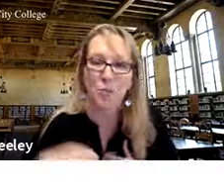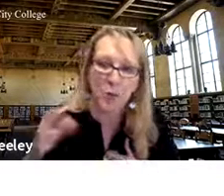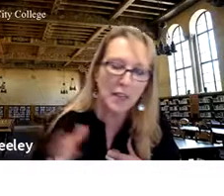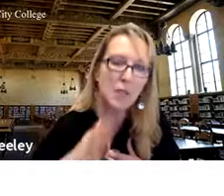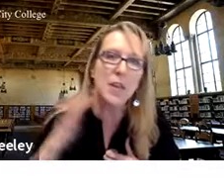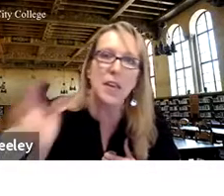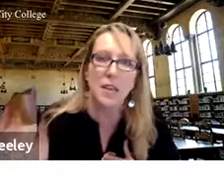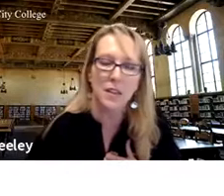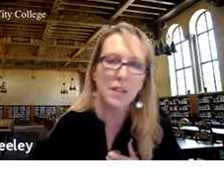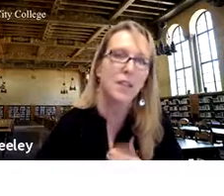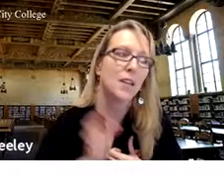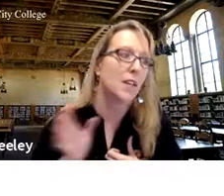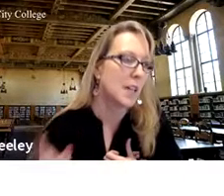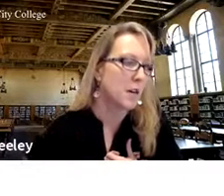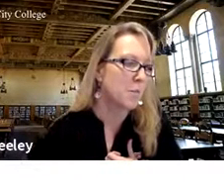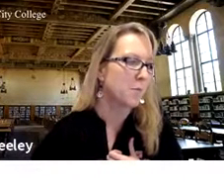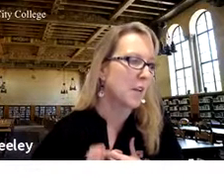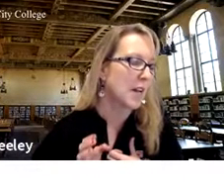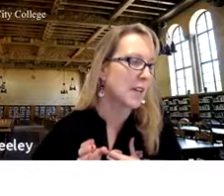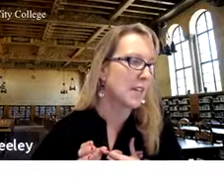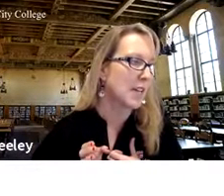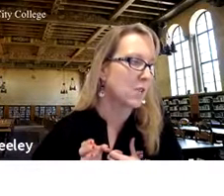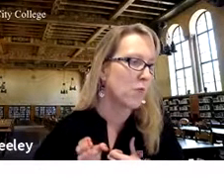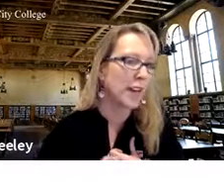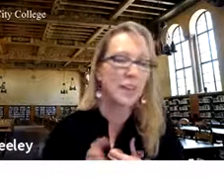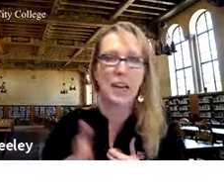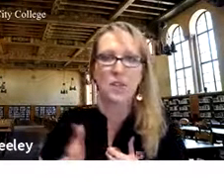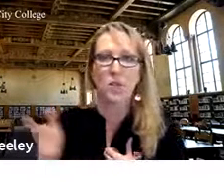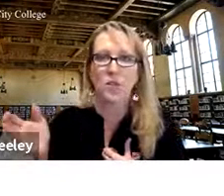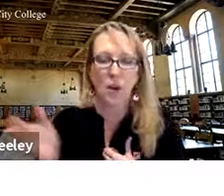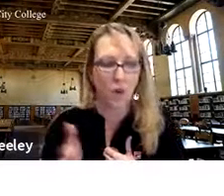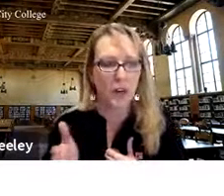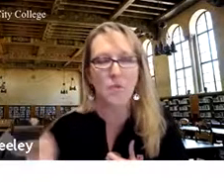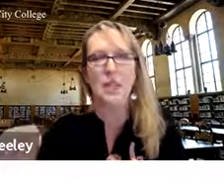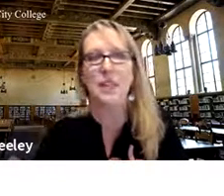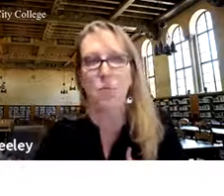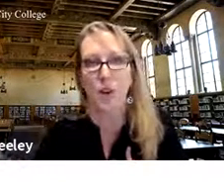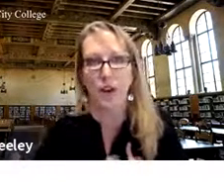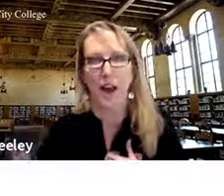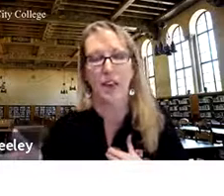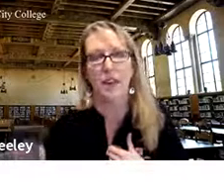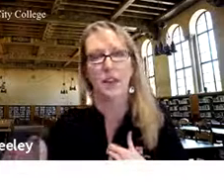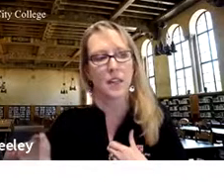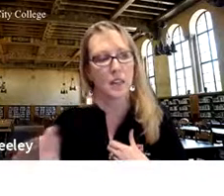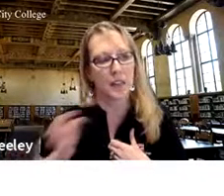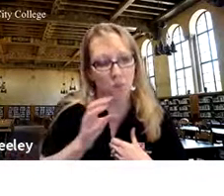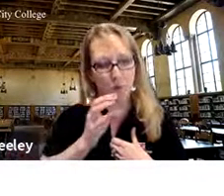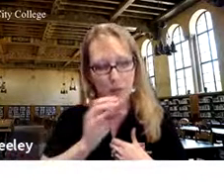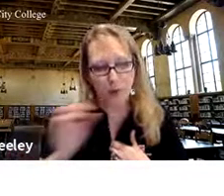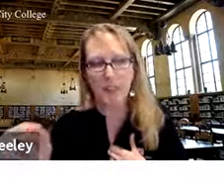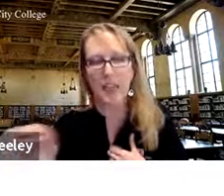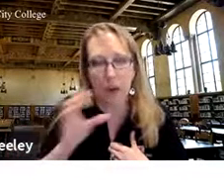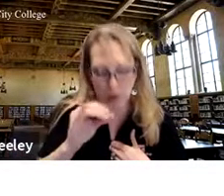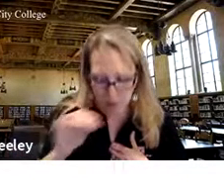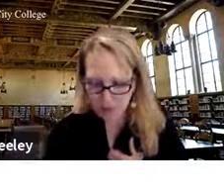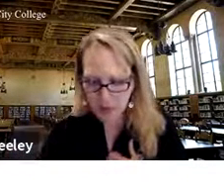bring them in. And, and recognize that we're going to meet them where they're at. And when people say that we're going to meet them